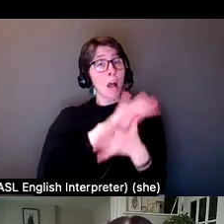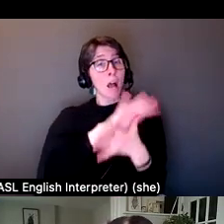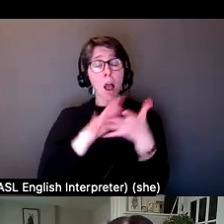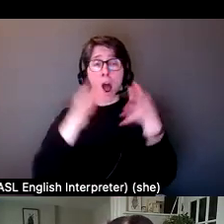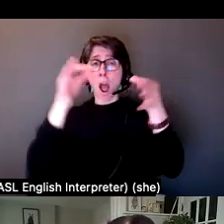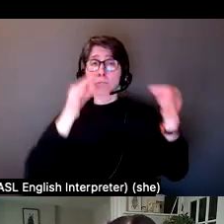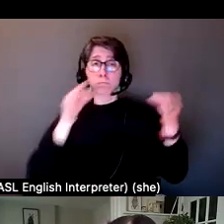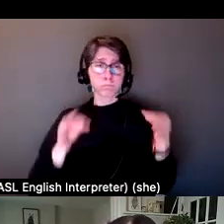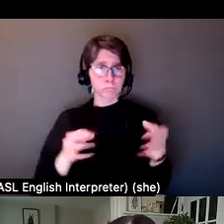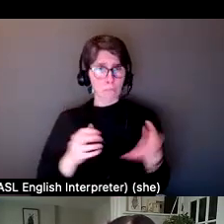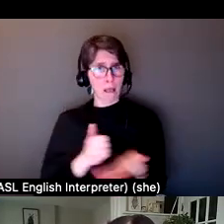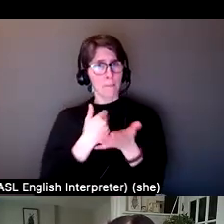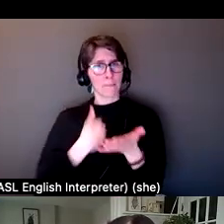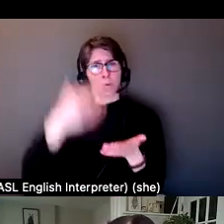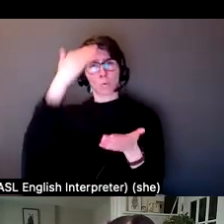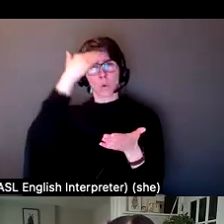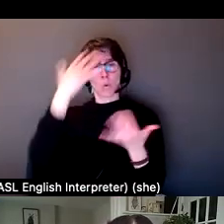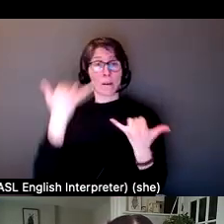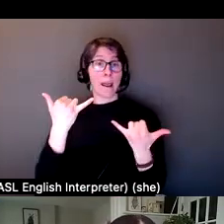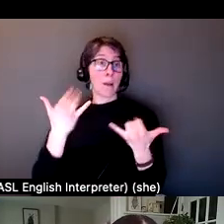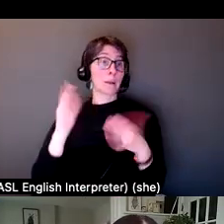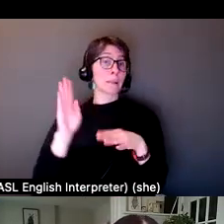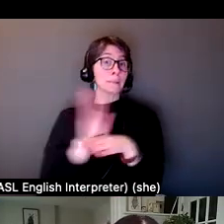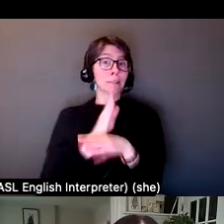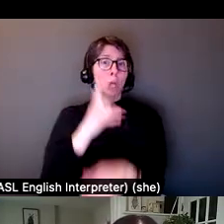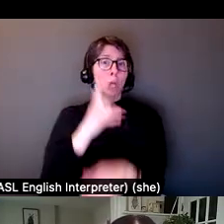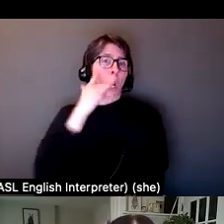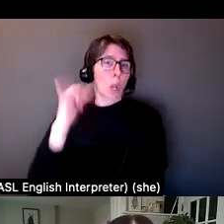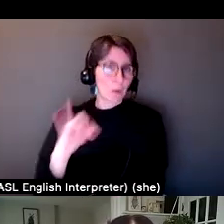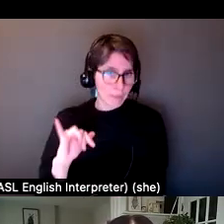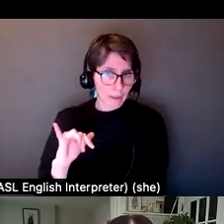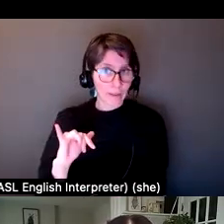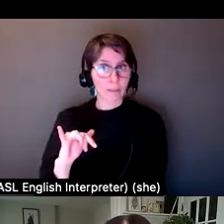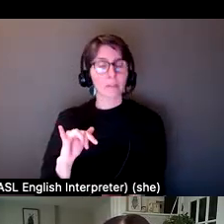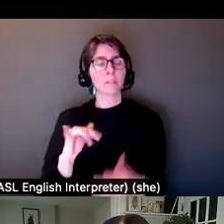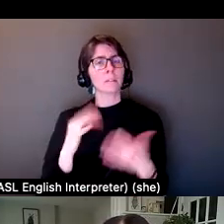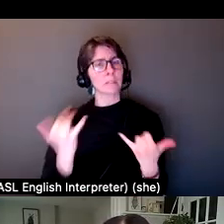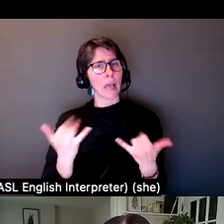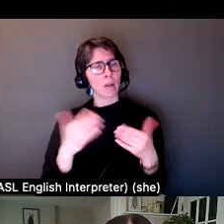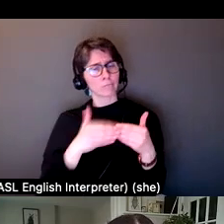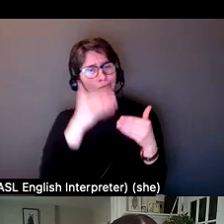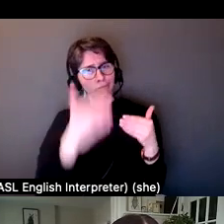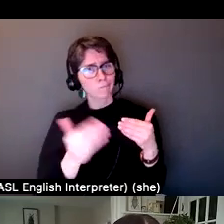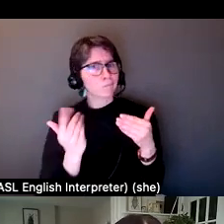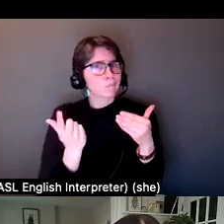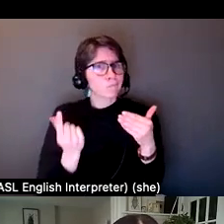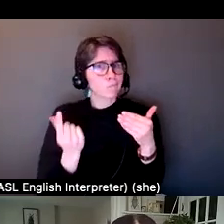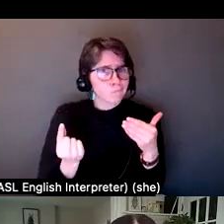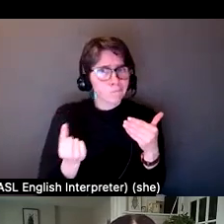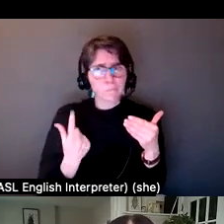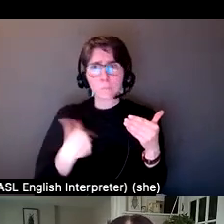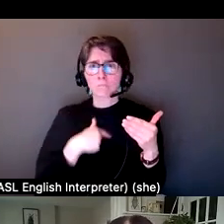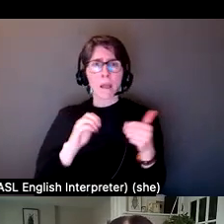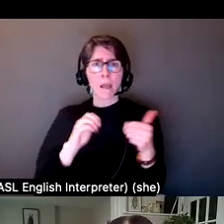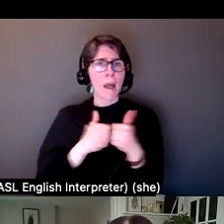where we are, but just looking at what comes next and what next steps we can take. So, depending on